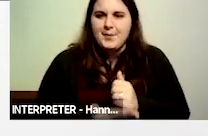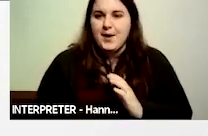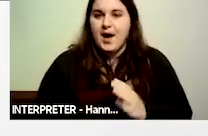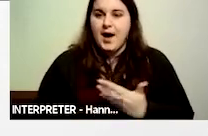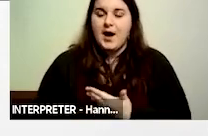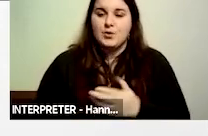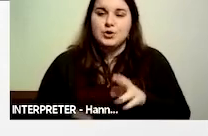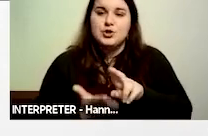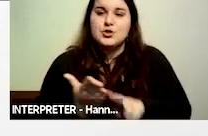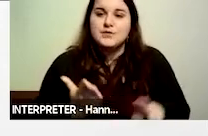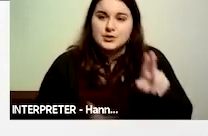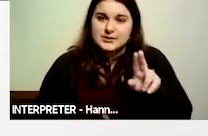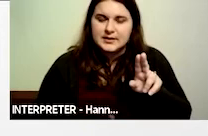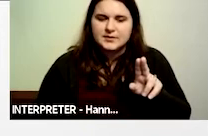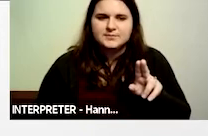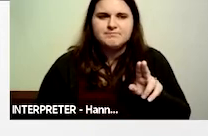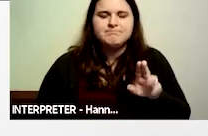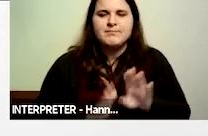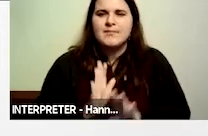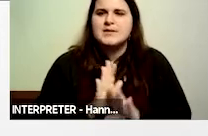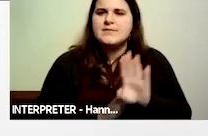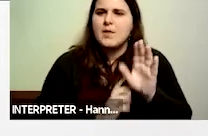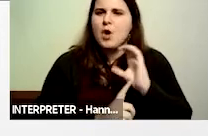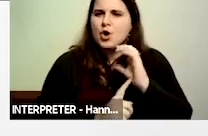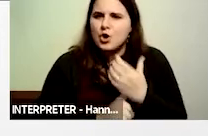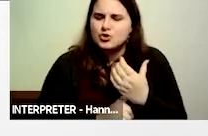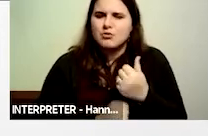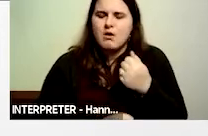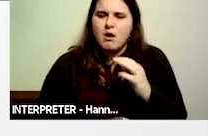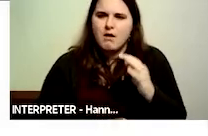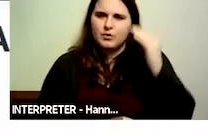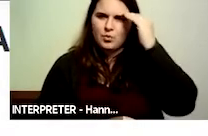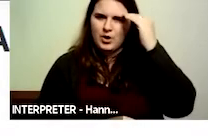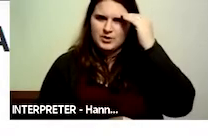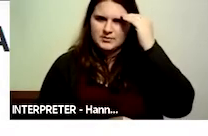Ben Woelk: Really develop a culture around security awareness and what that